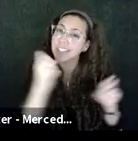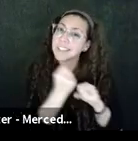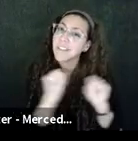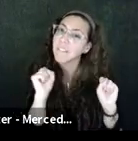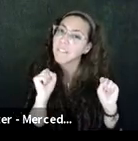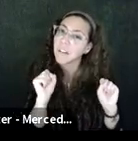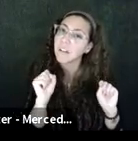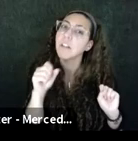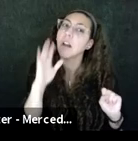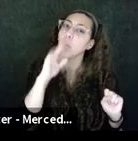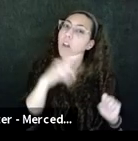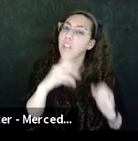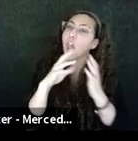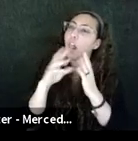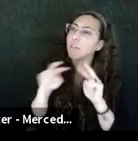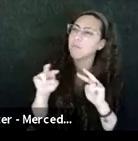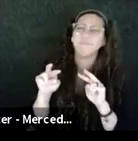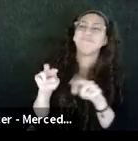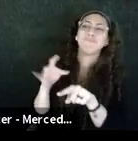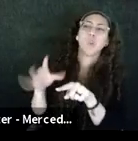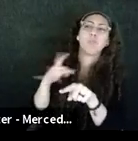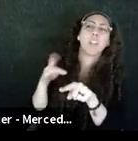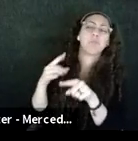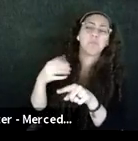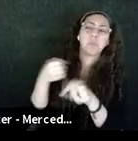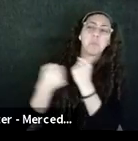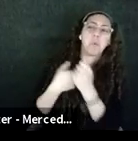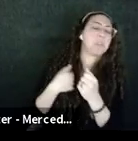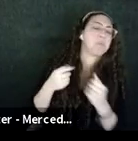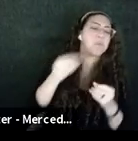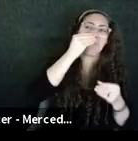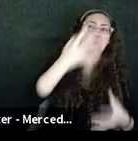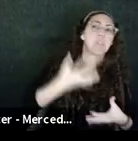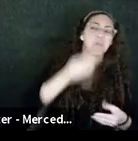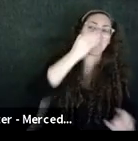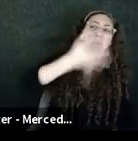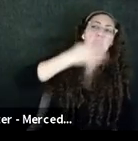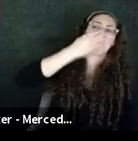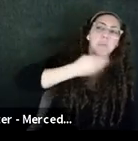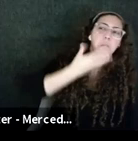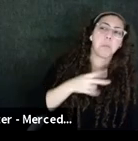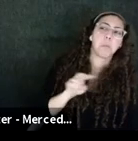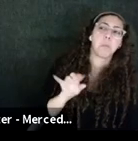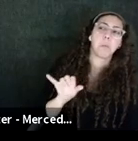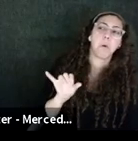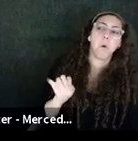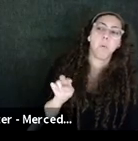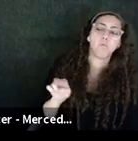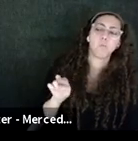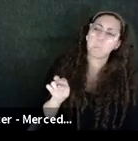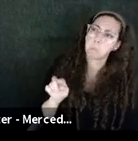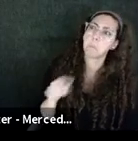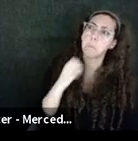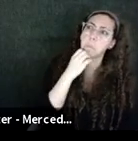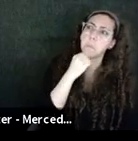Jason Williams: If we could all just be one safe person for one kid just imagine how many of us are there in here like 60 I was told, something like that.